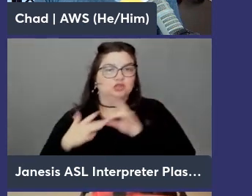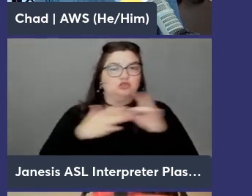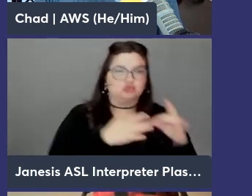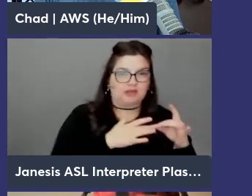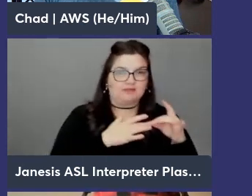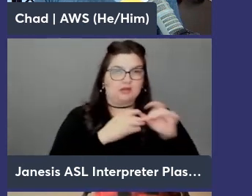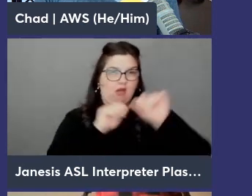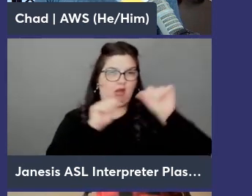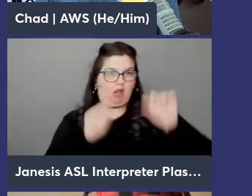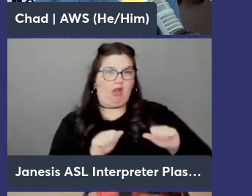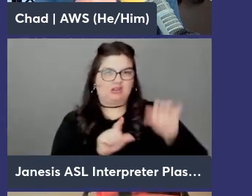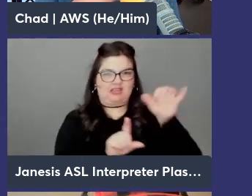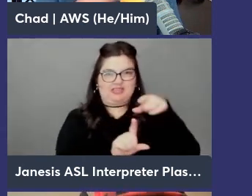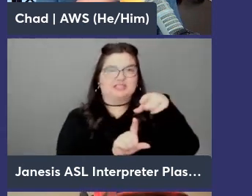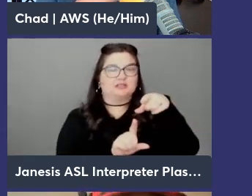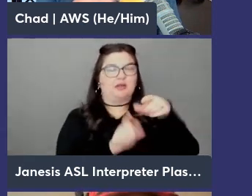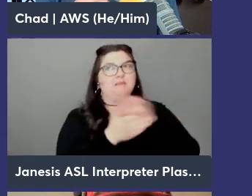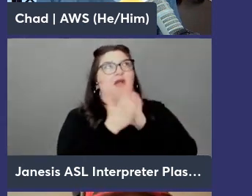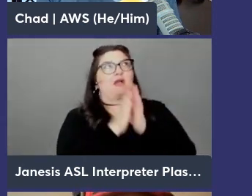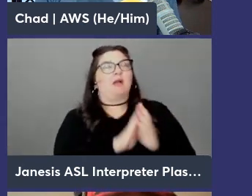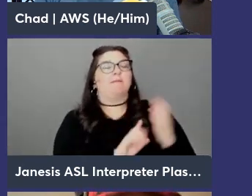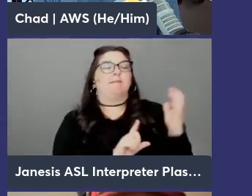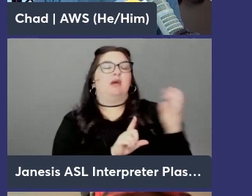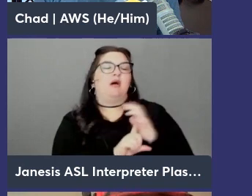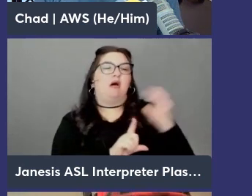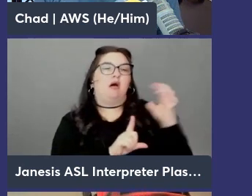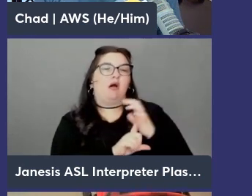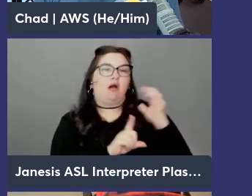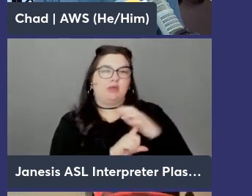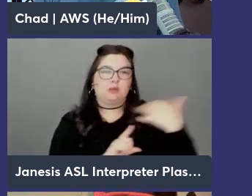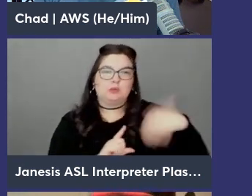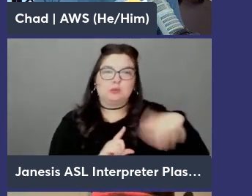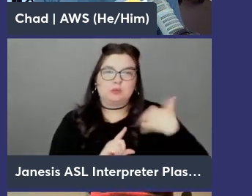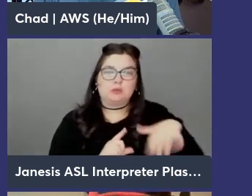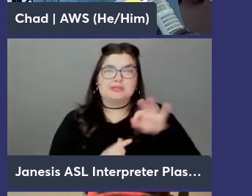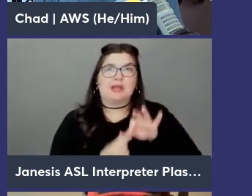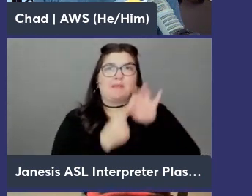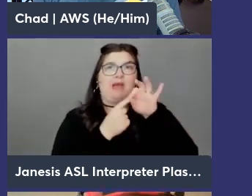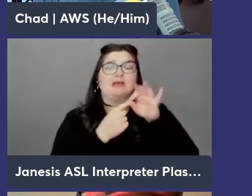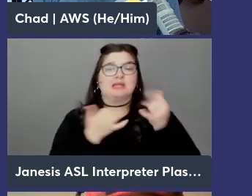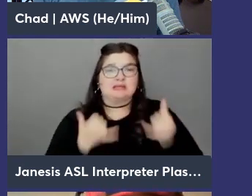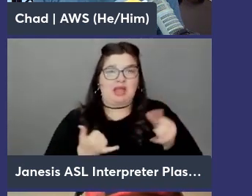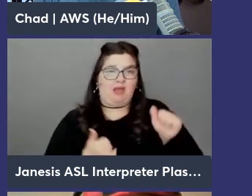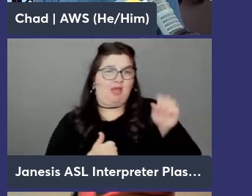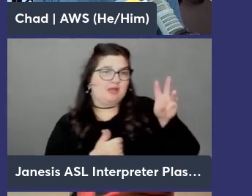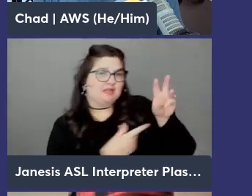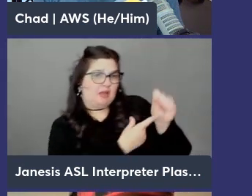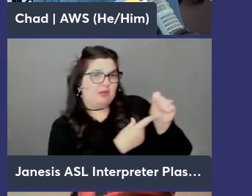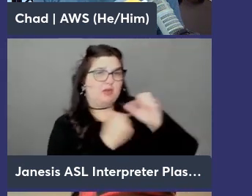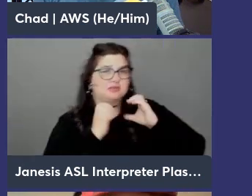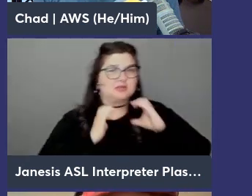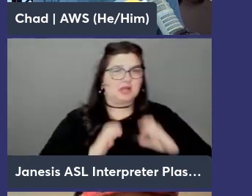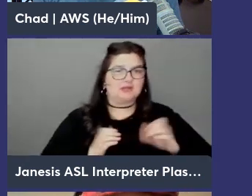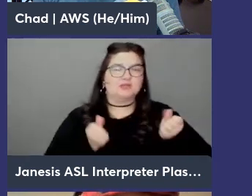which are becoming so popular nowadays, especially for AWS customer, because there's so much variety of service,